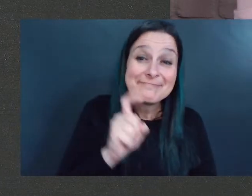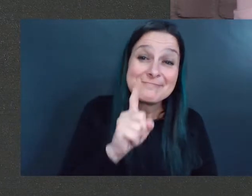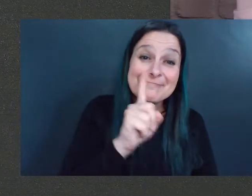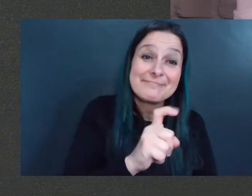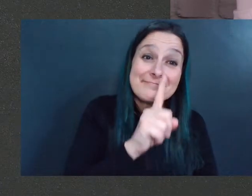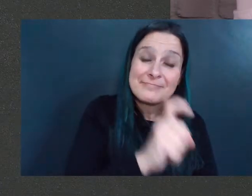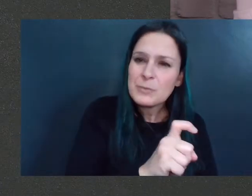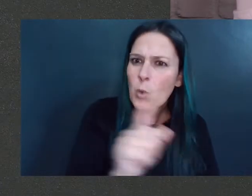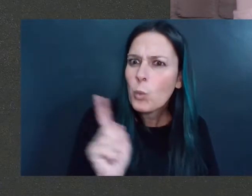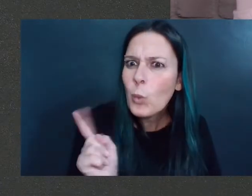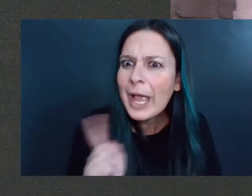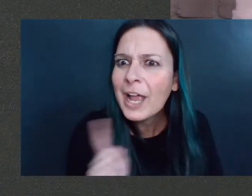Where do you think you have to go?